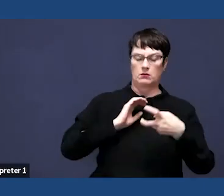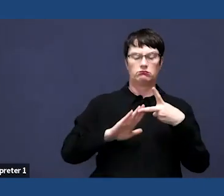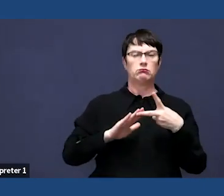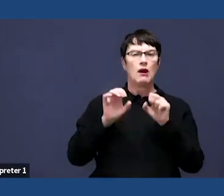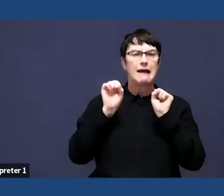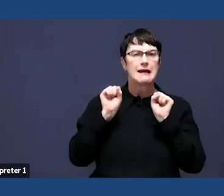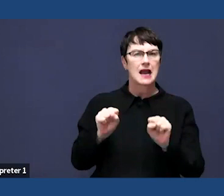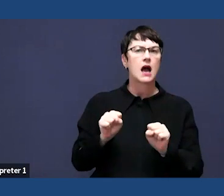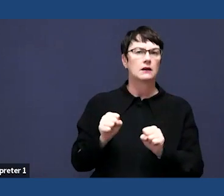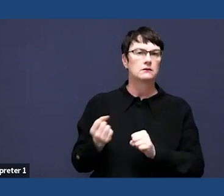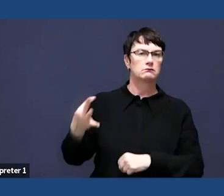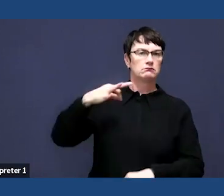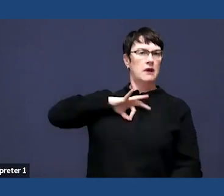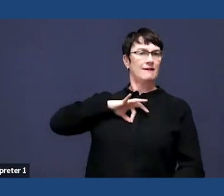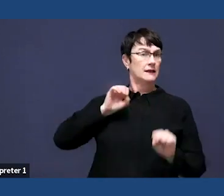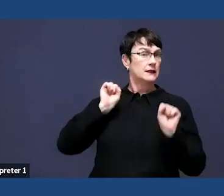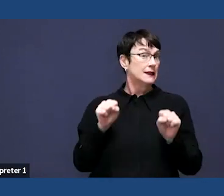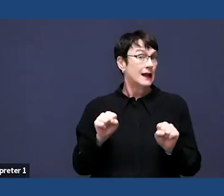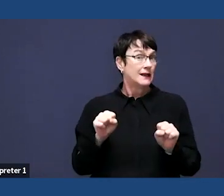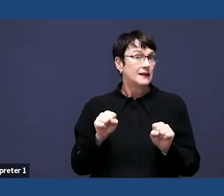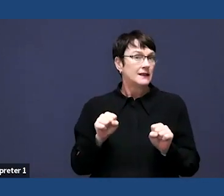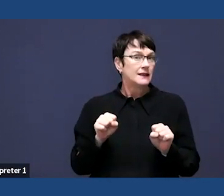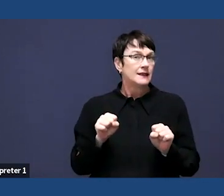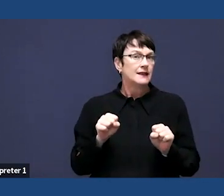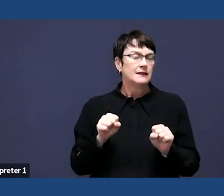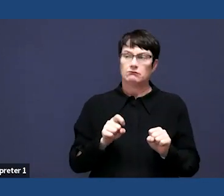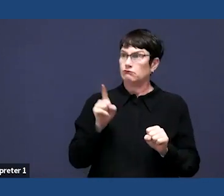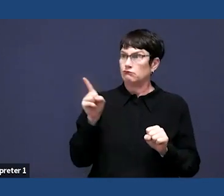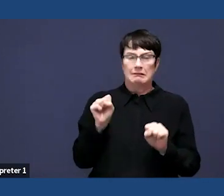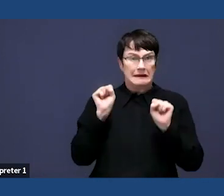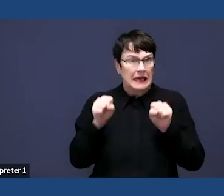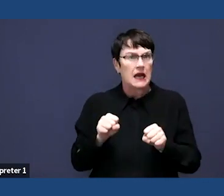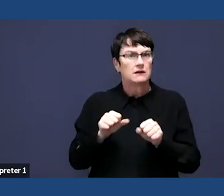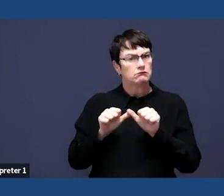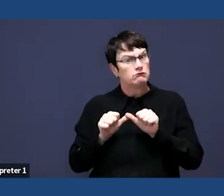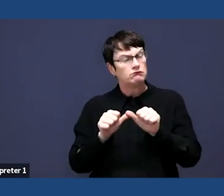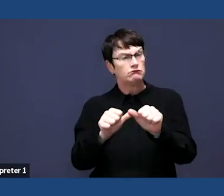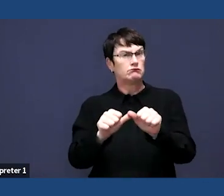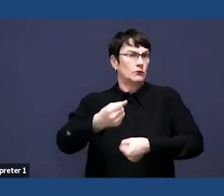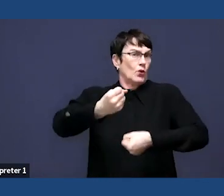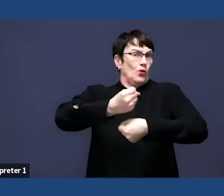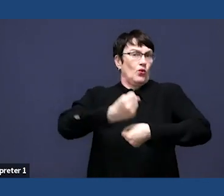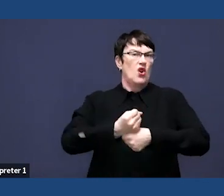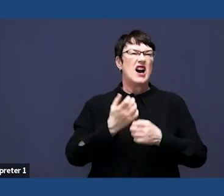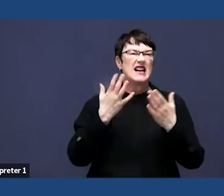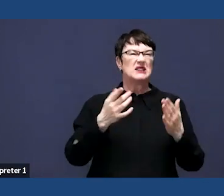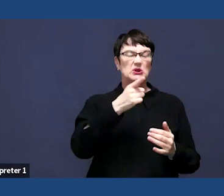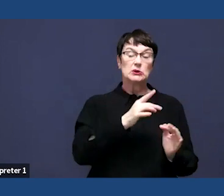So I would caution against any look at older persons as a blanket vulnerable group.